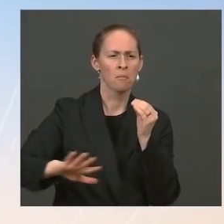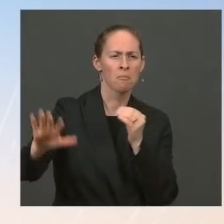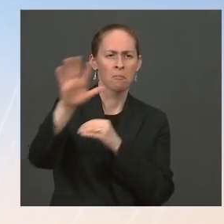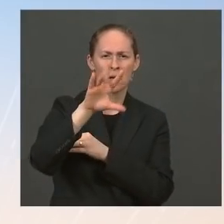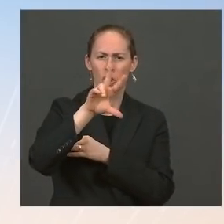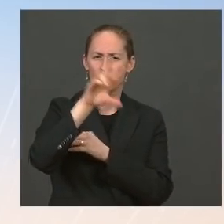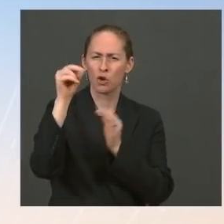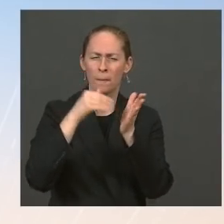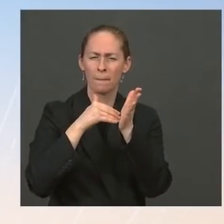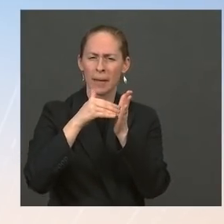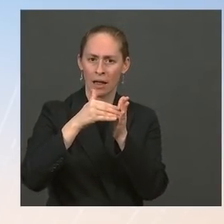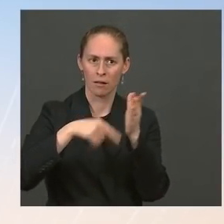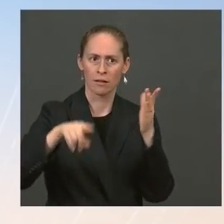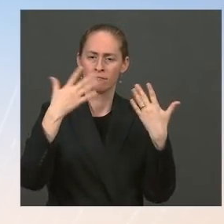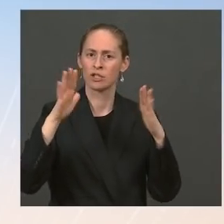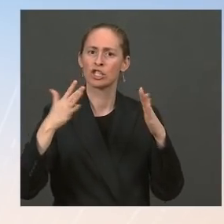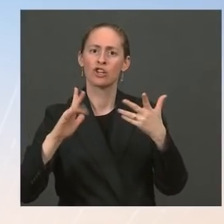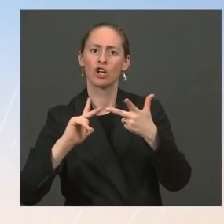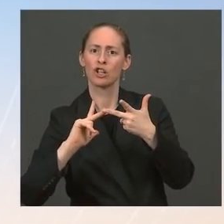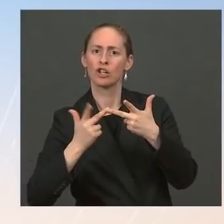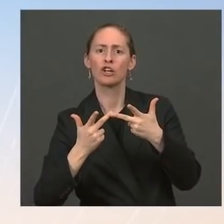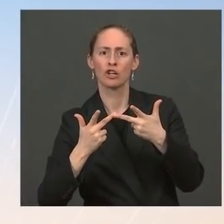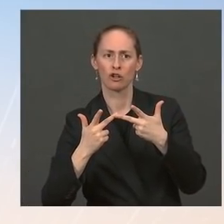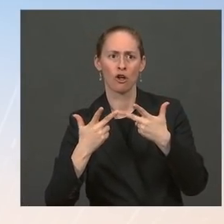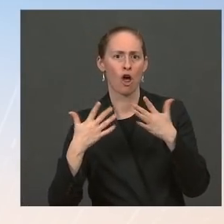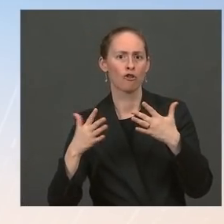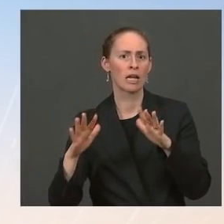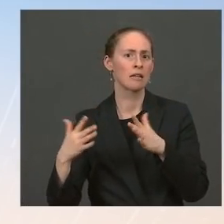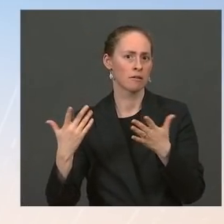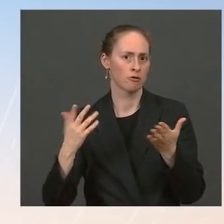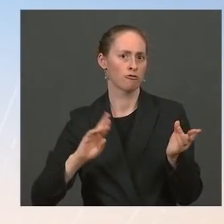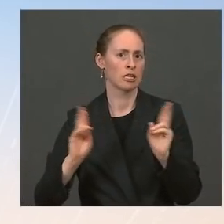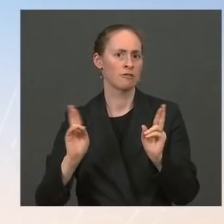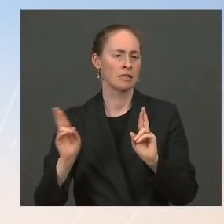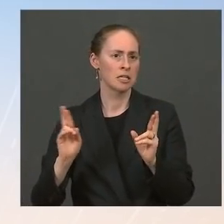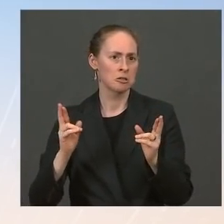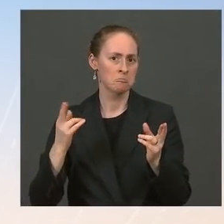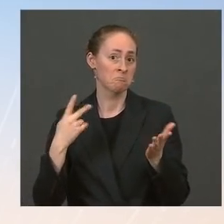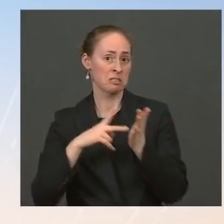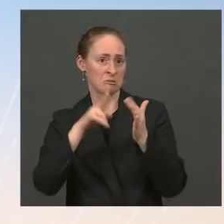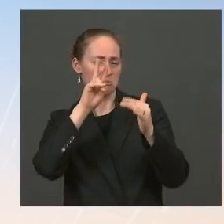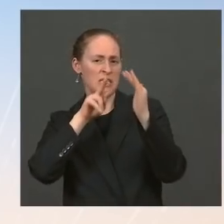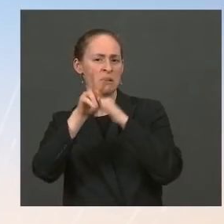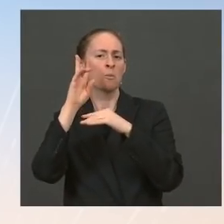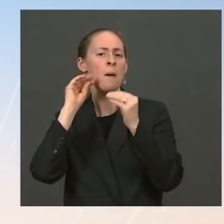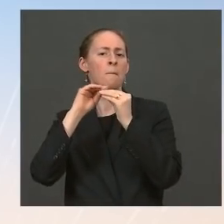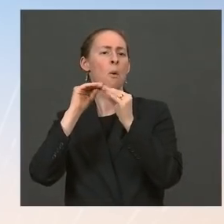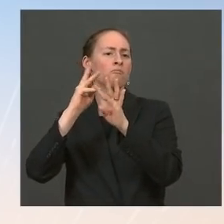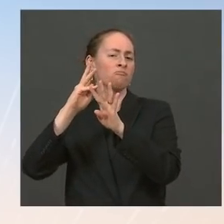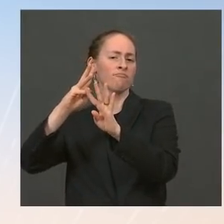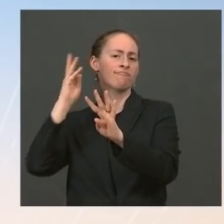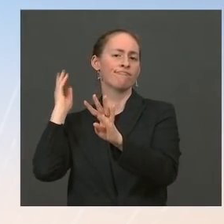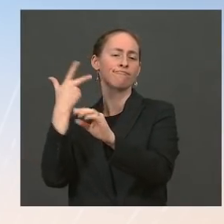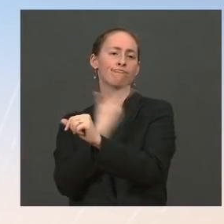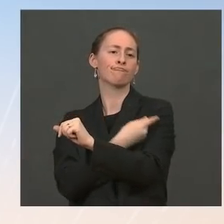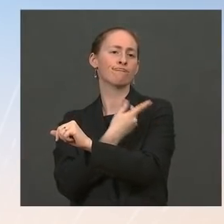obviously, more than that are eligible. So, we'd like to see more people getting booster shots who are eligible to get that extra protection